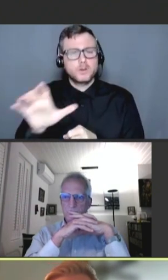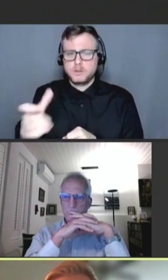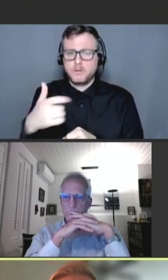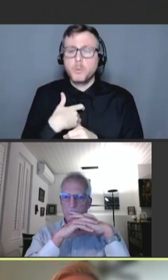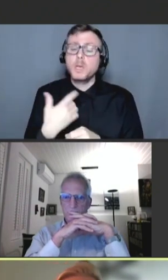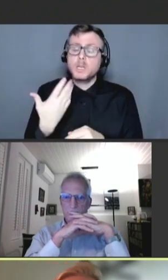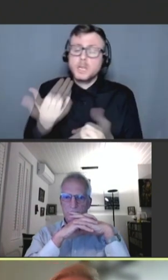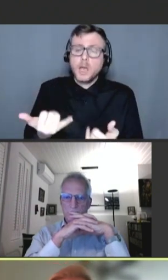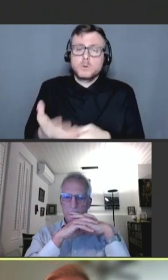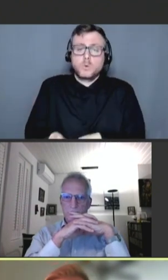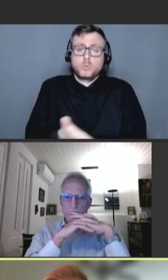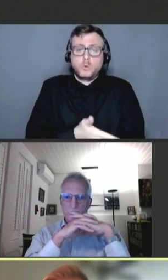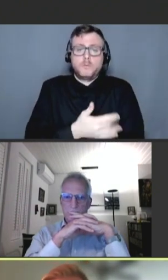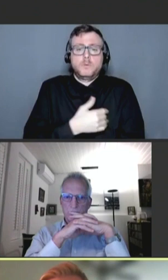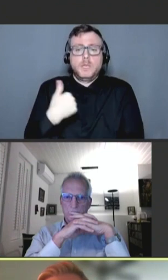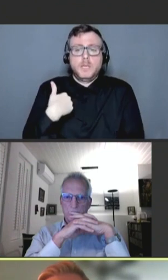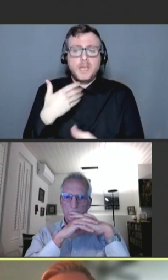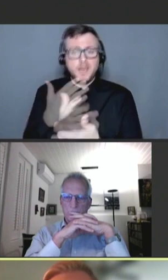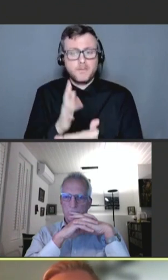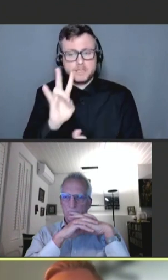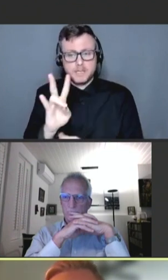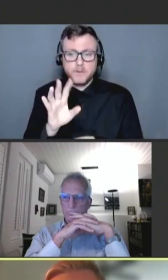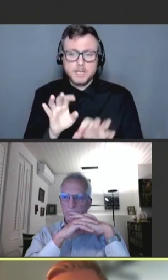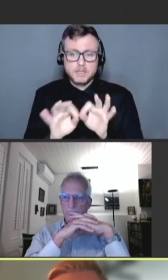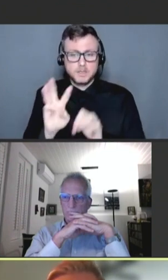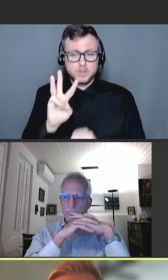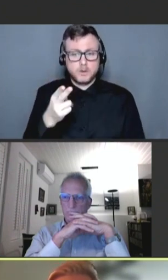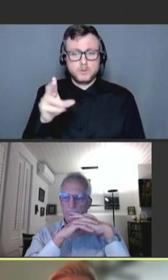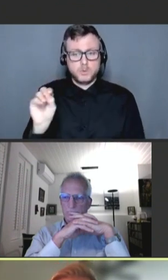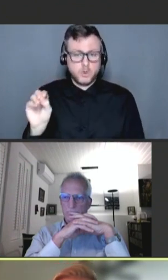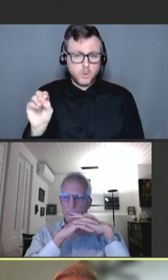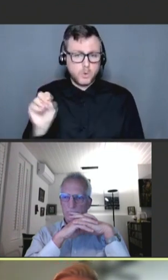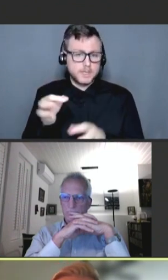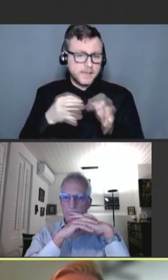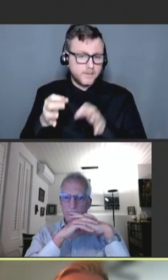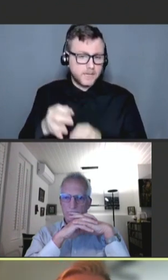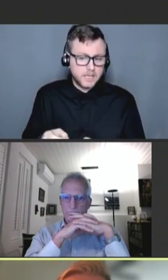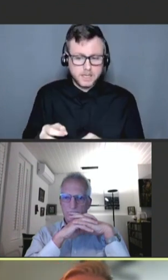Here, we have seven studies that use the WHO definition, while they use variable definitions,